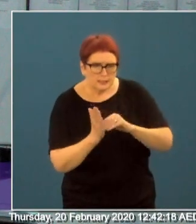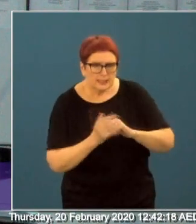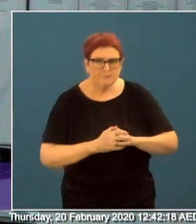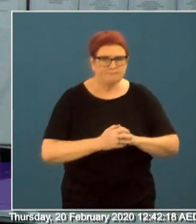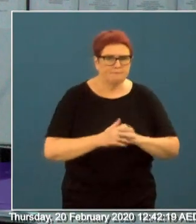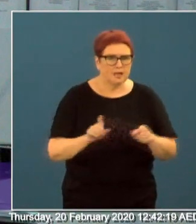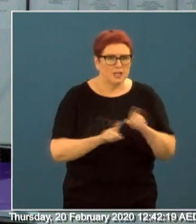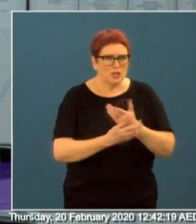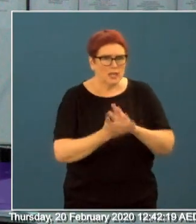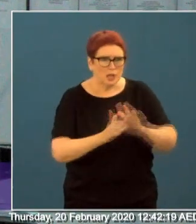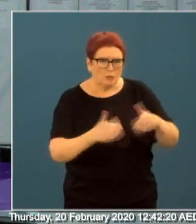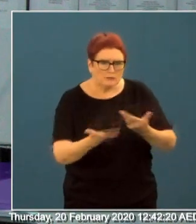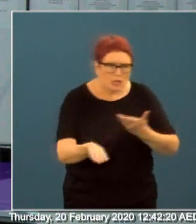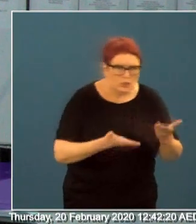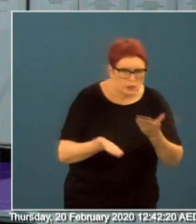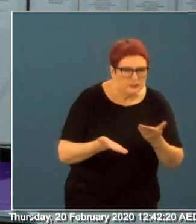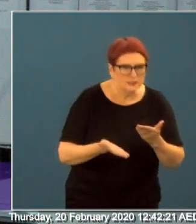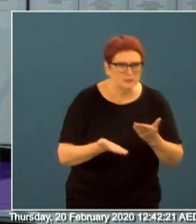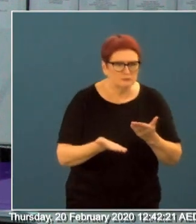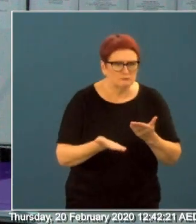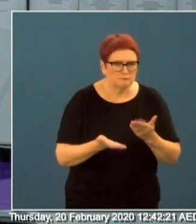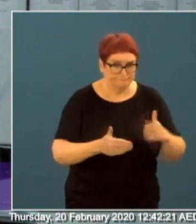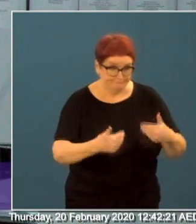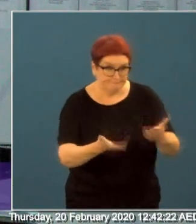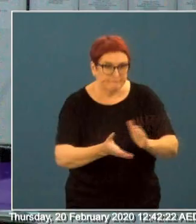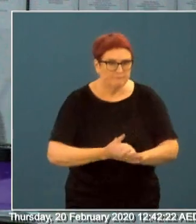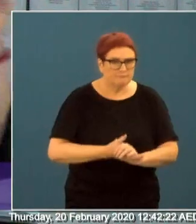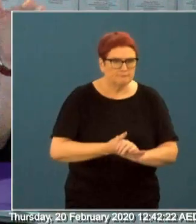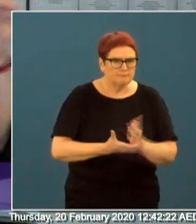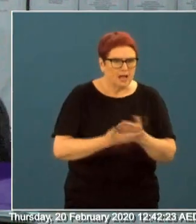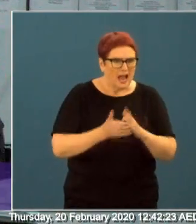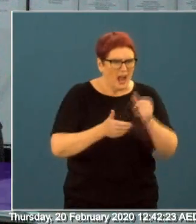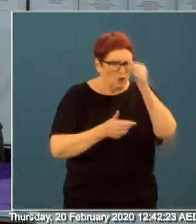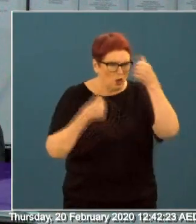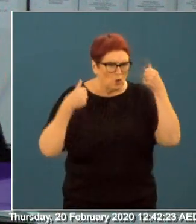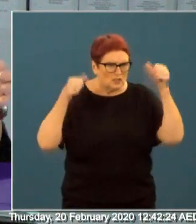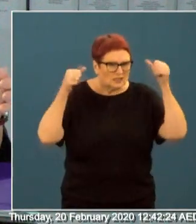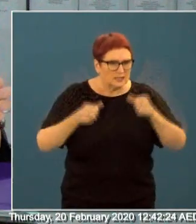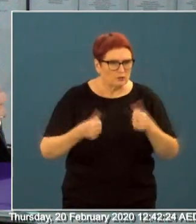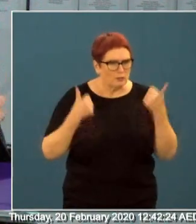how can they tell whether it's successful over a longitudinal —